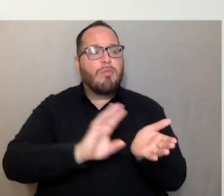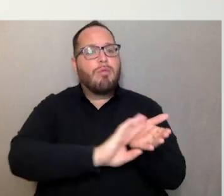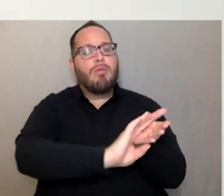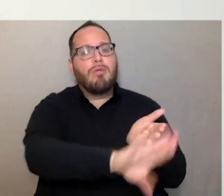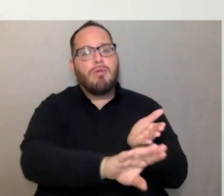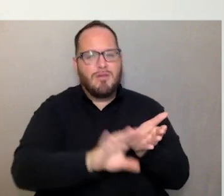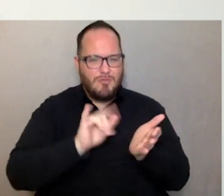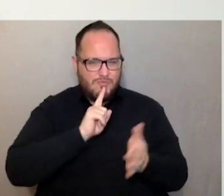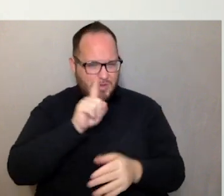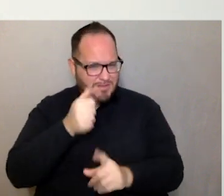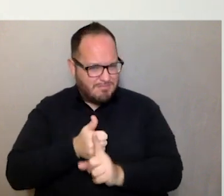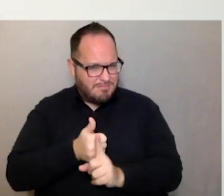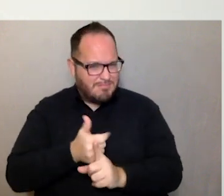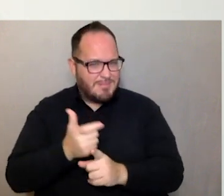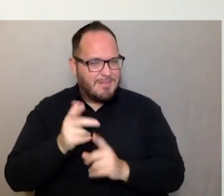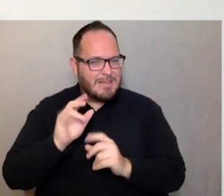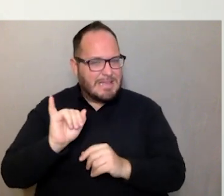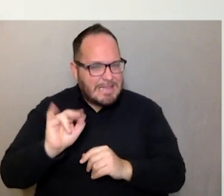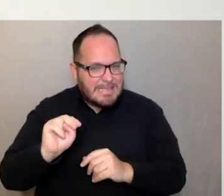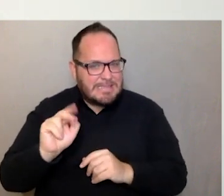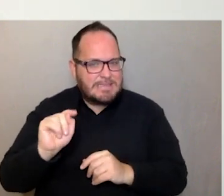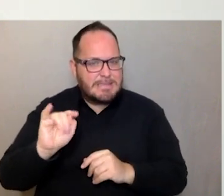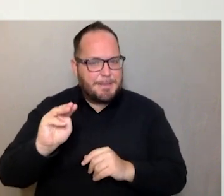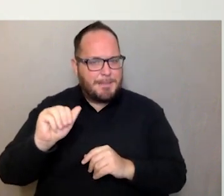TACTIC, THAT PEOPLE WOULDN'T FILL OUT THE CENSUS AND THEY WOULDN'T COUNT THEM AND WE WOULDN'T HAVE THOSE RESOURCES.